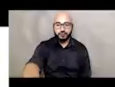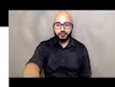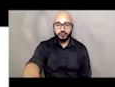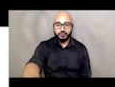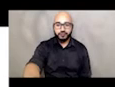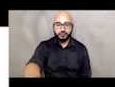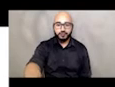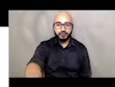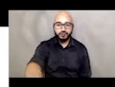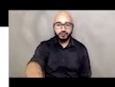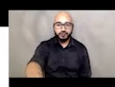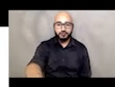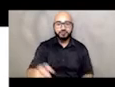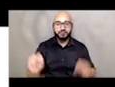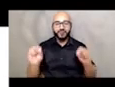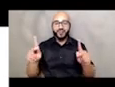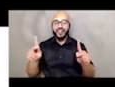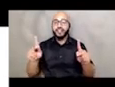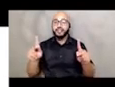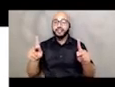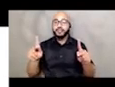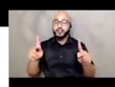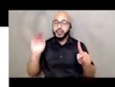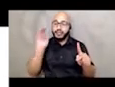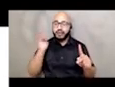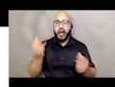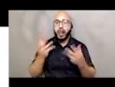OK, so we have a lot of people answering.